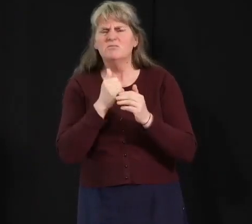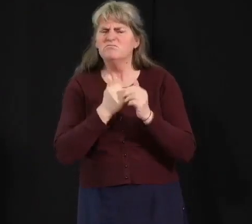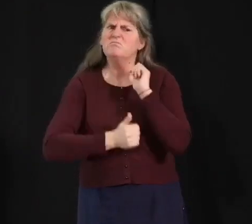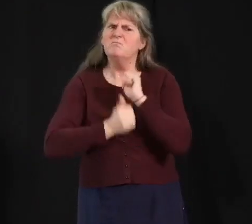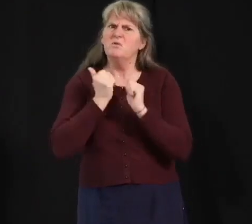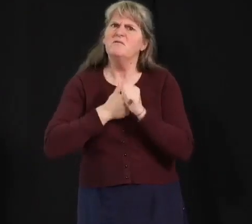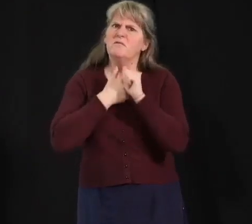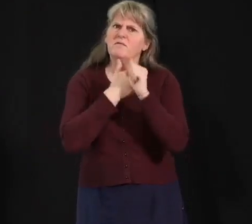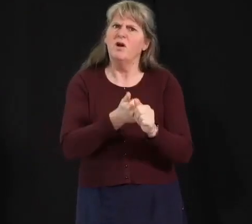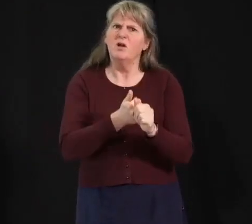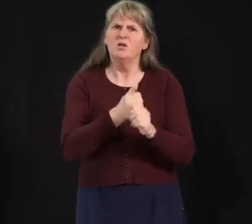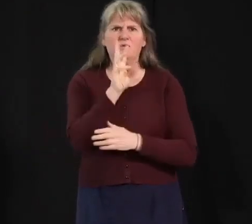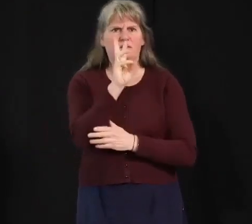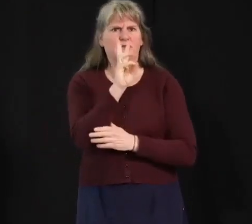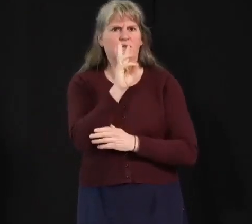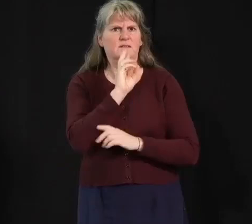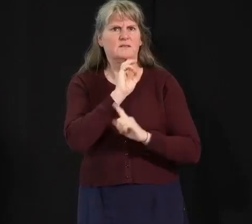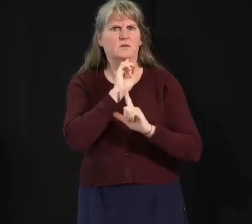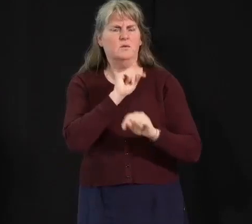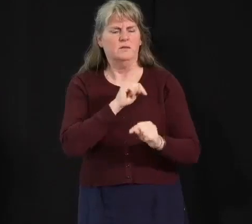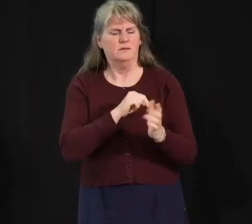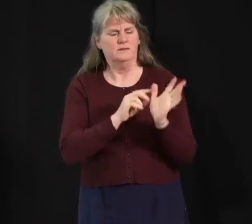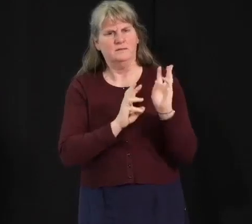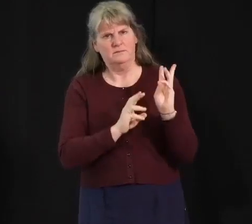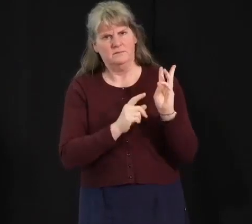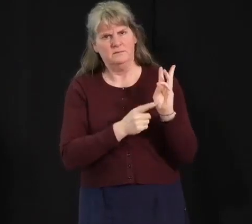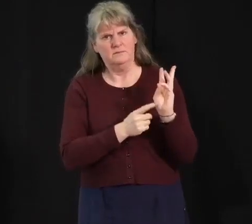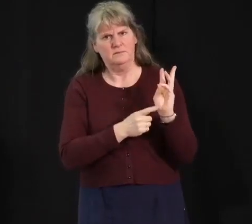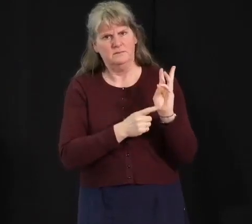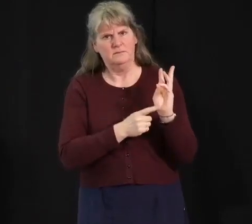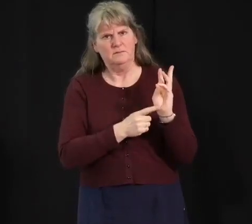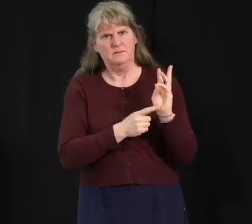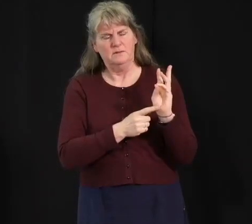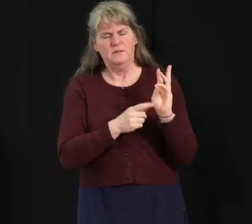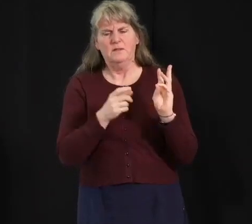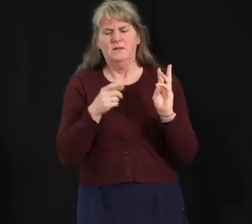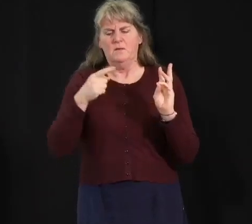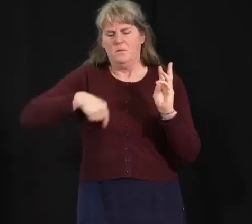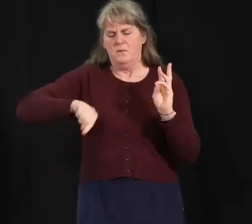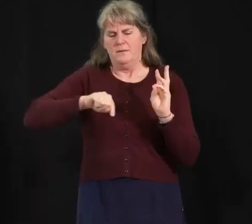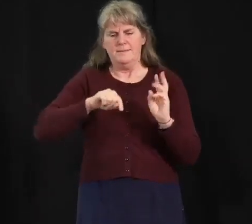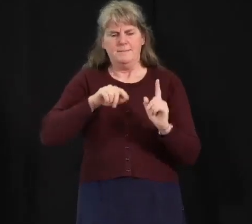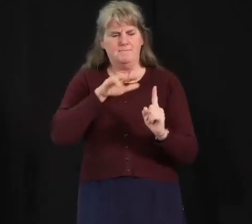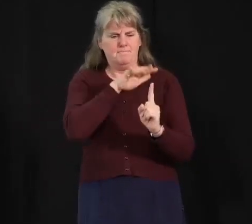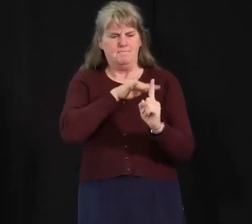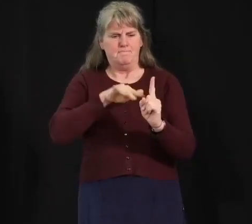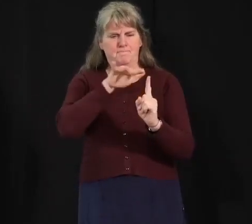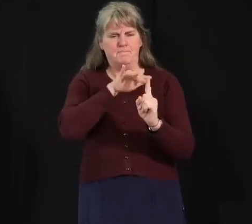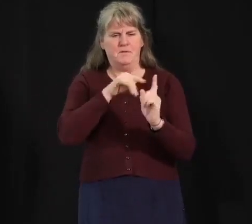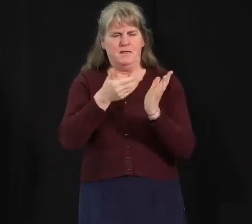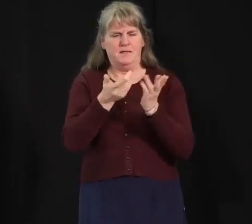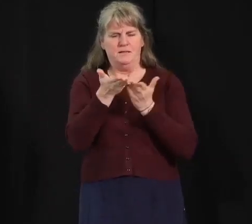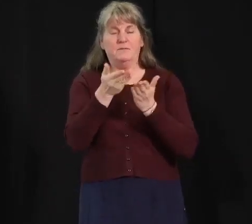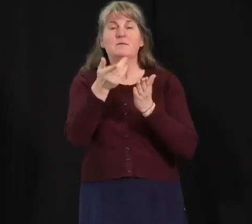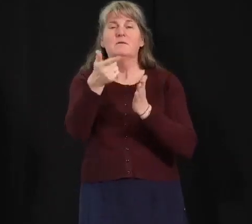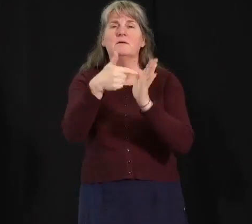There will be opportunities for easing of restrictions.